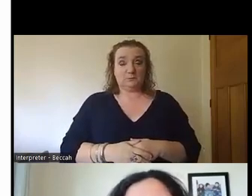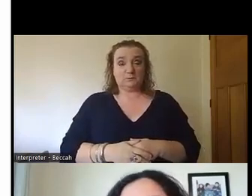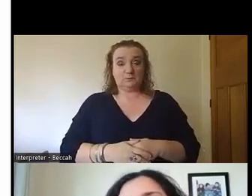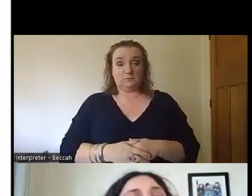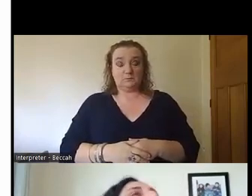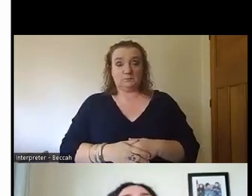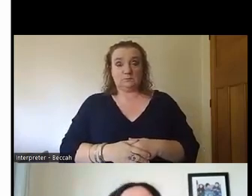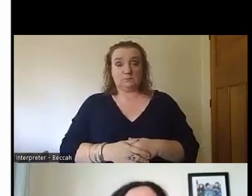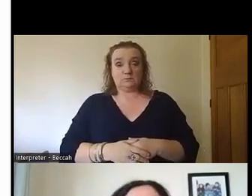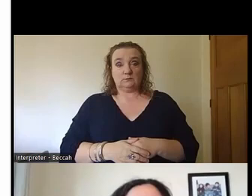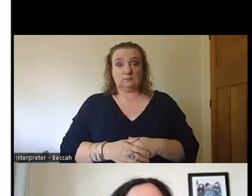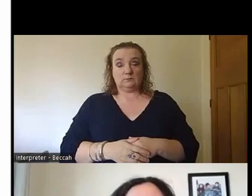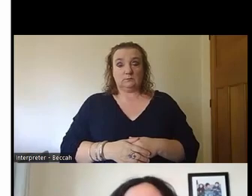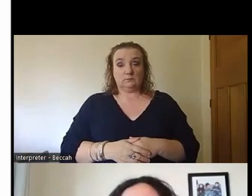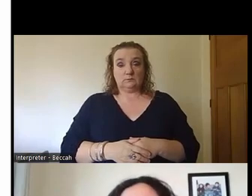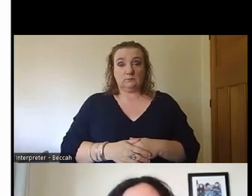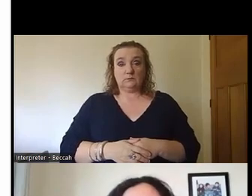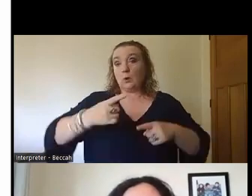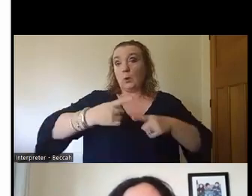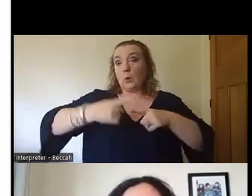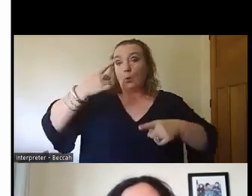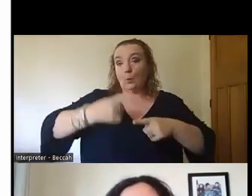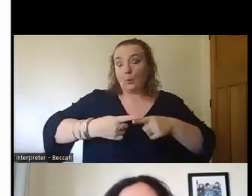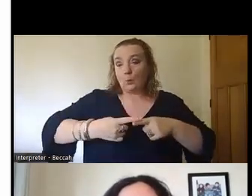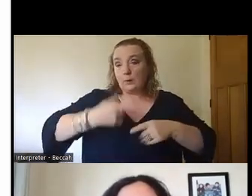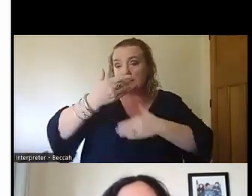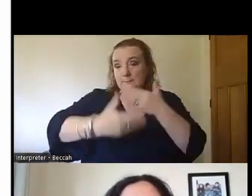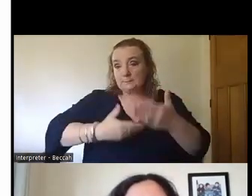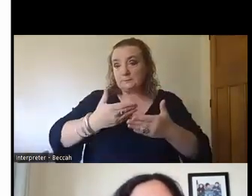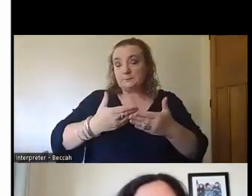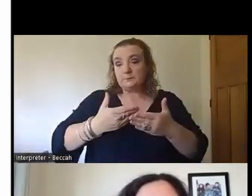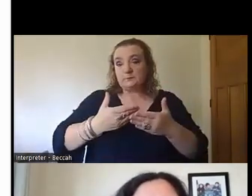So just quickly, I'm gonna introduce myself